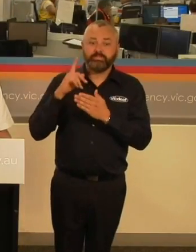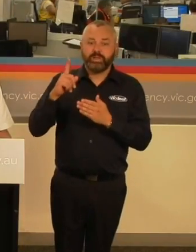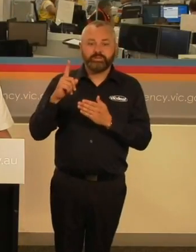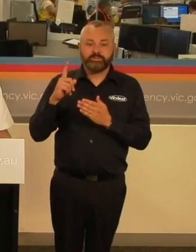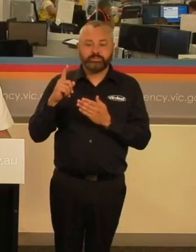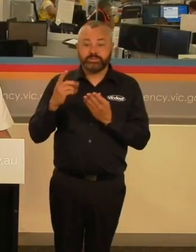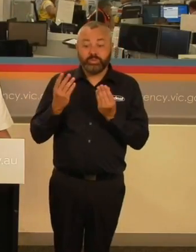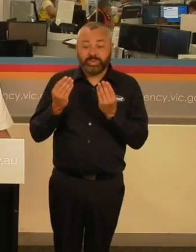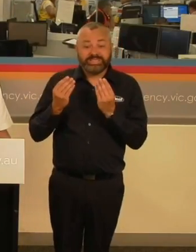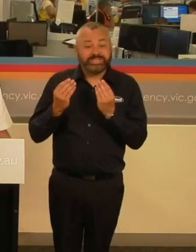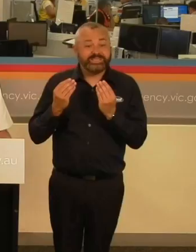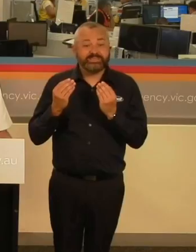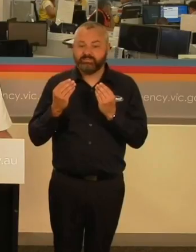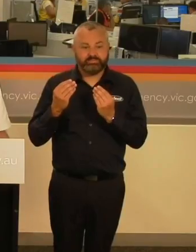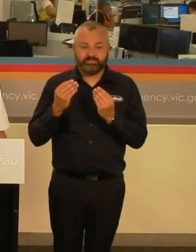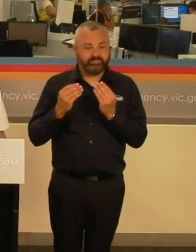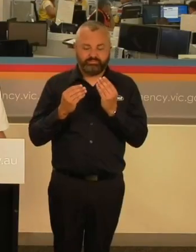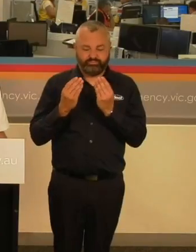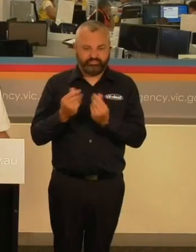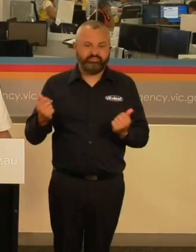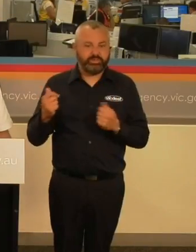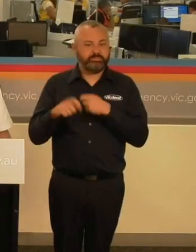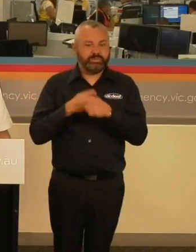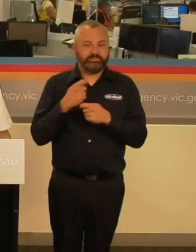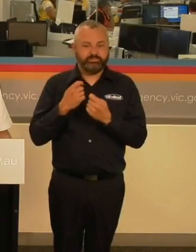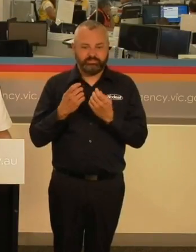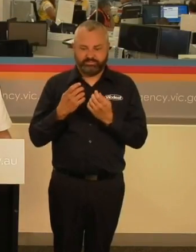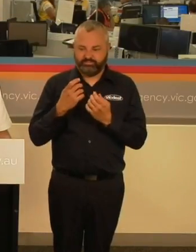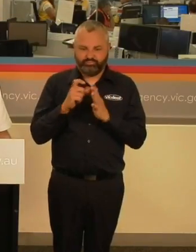fuels and returning the fuels to be available to burn and burn readily